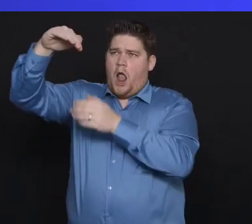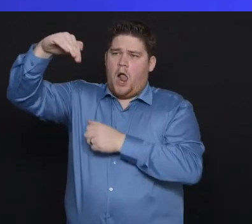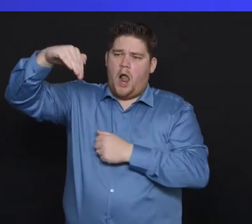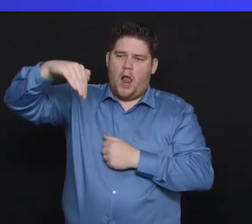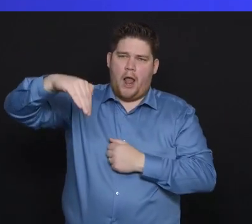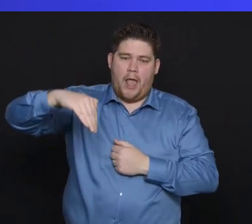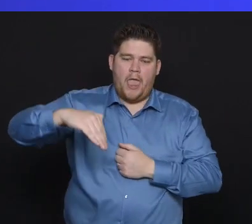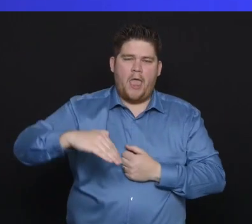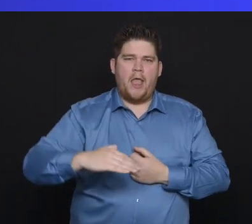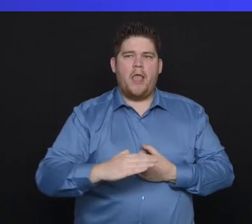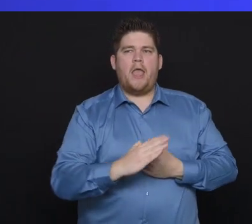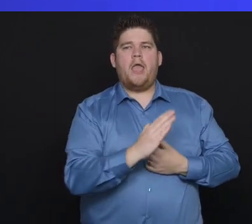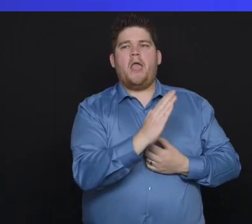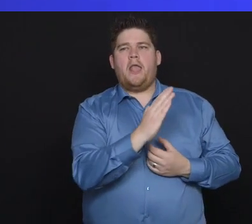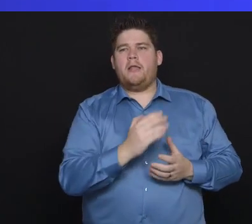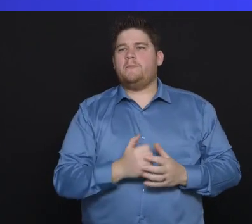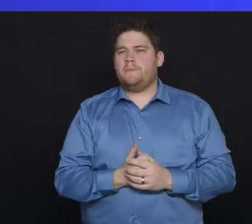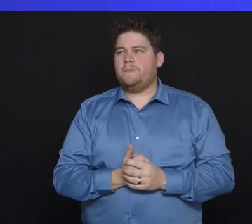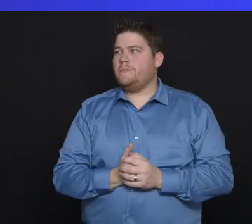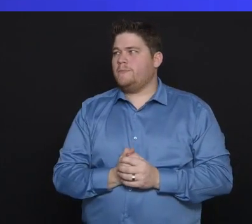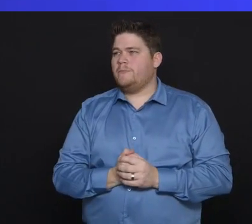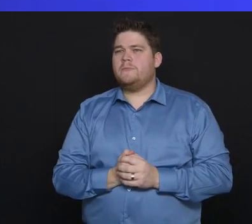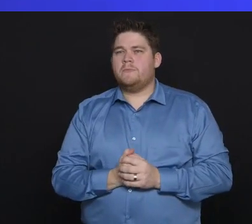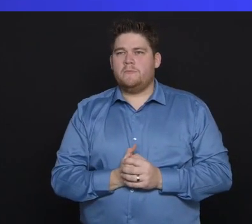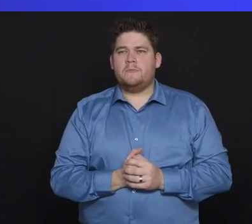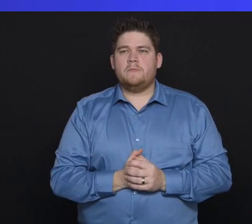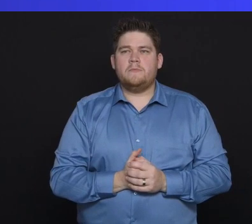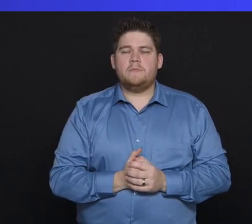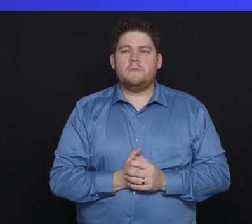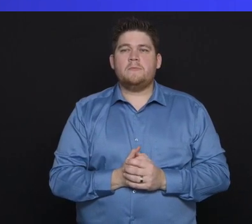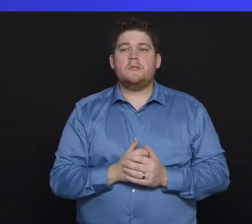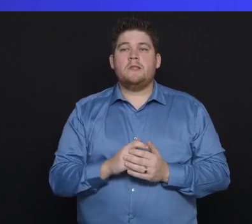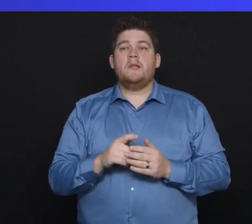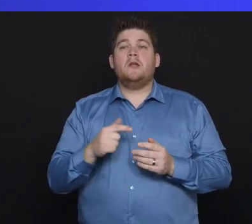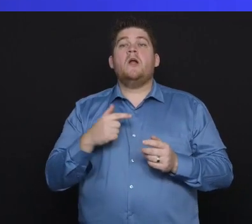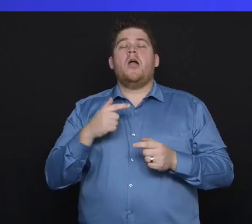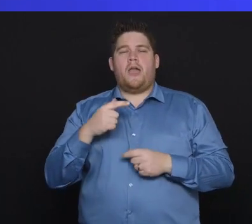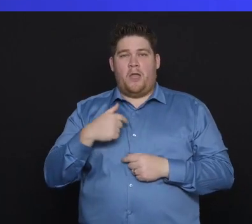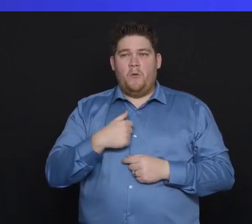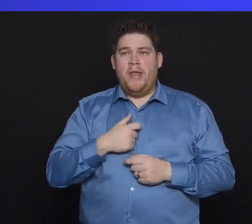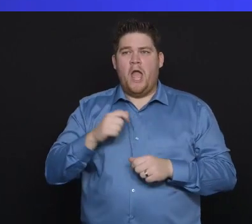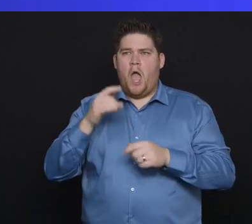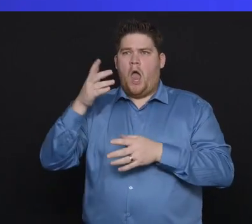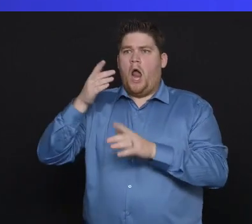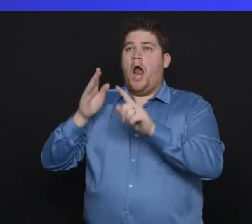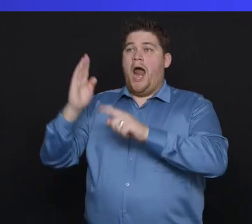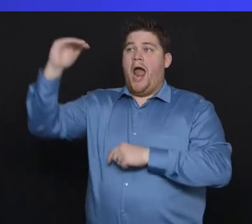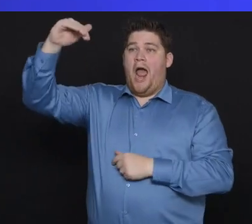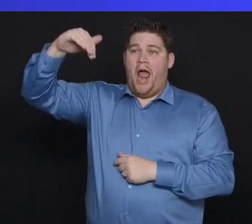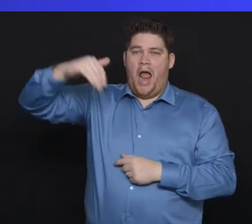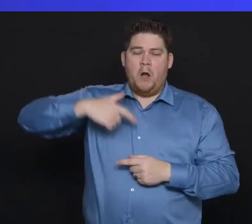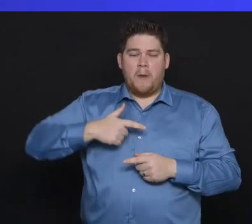public health work go down. And then unfortunately we often see thing rise again. We've seen that with